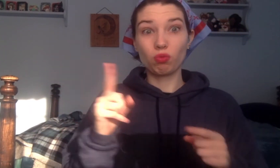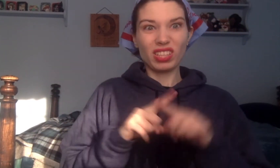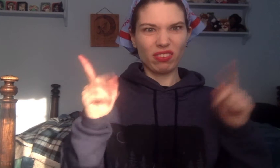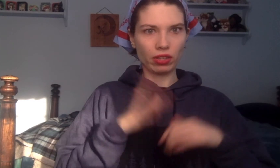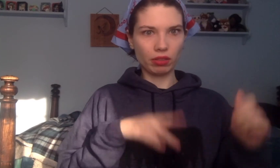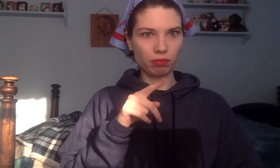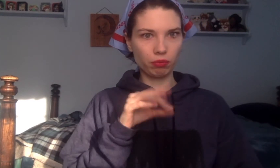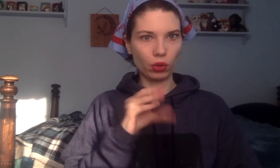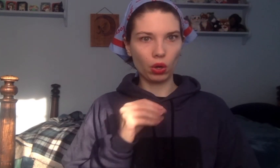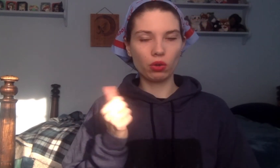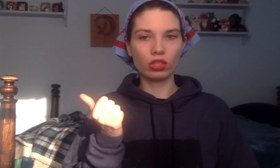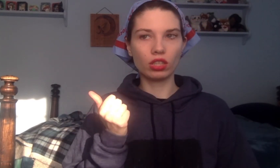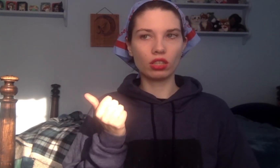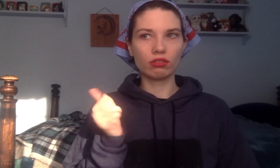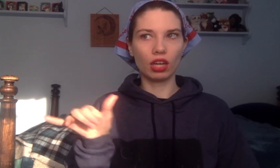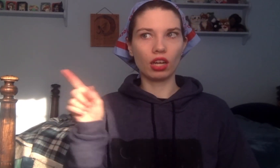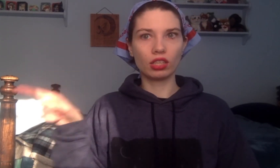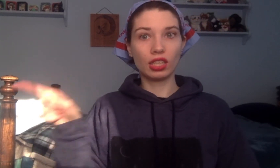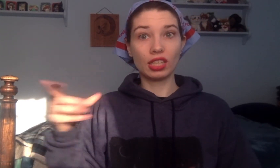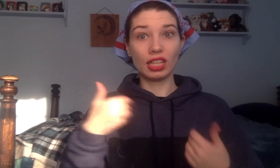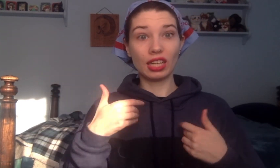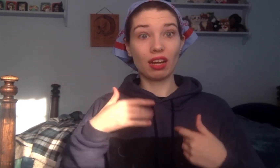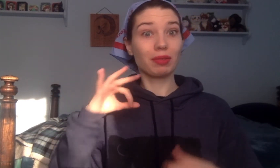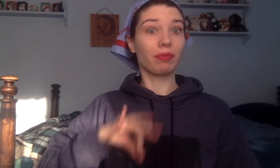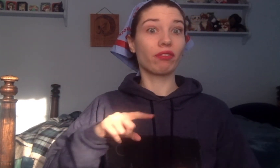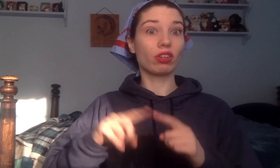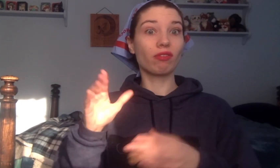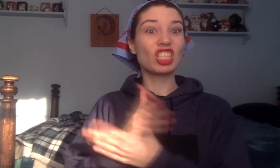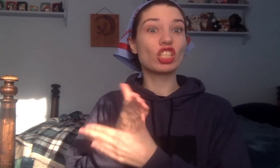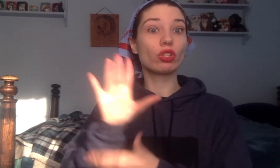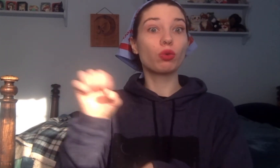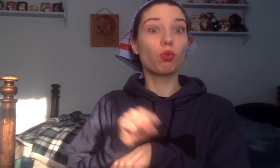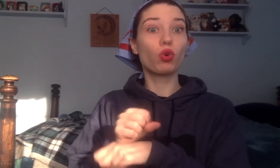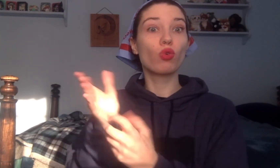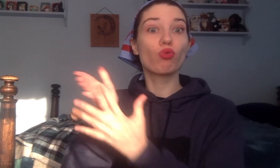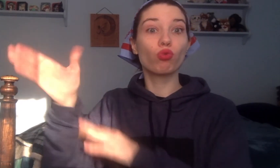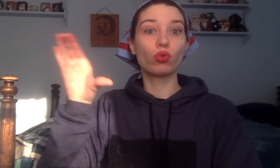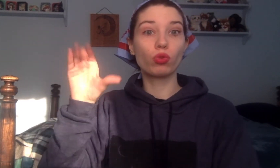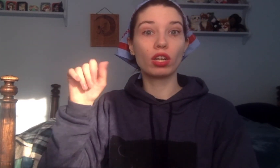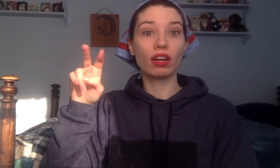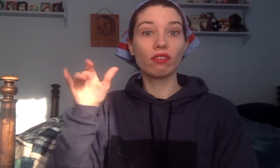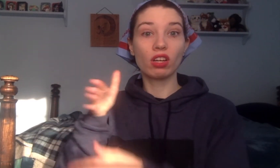The difference from Pro is that it has the benefit to share your work through Canva,